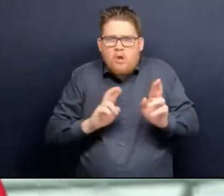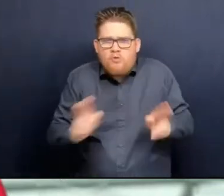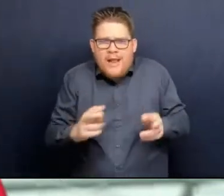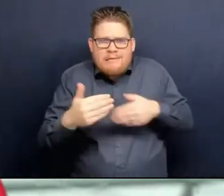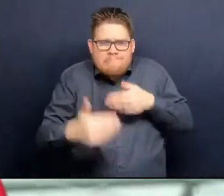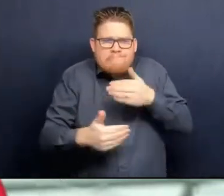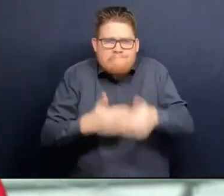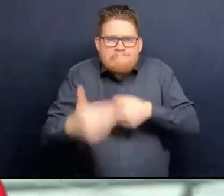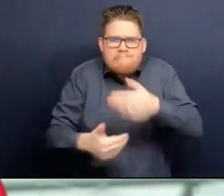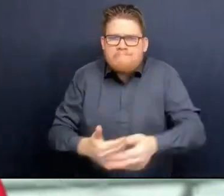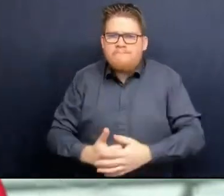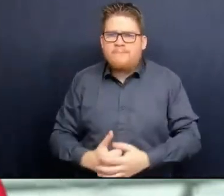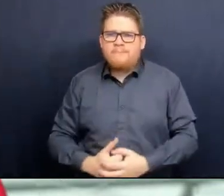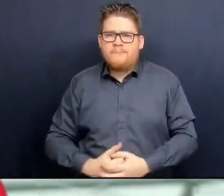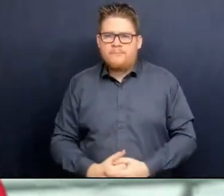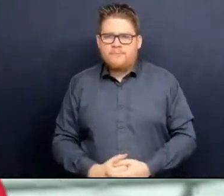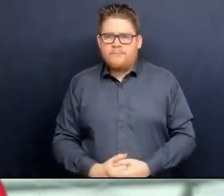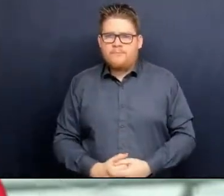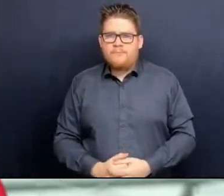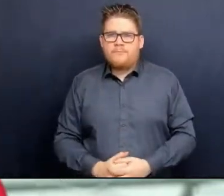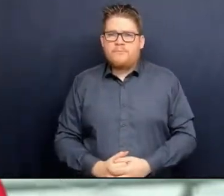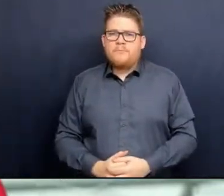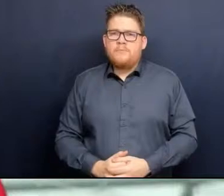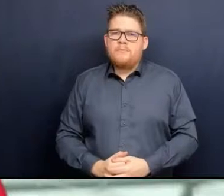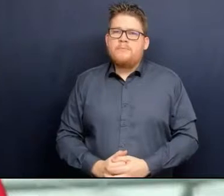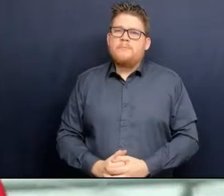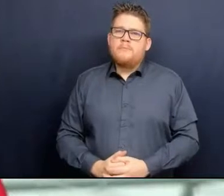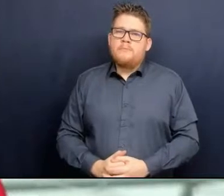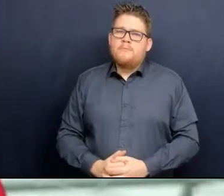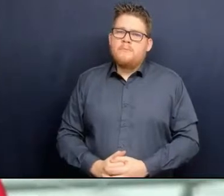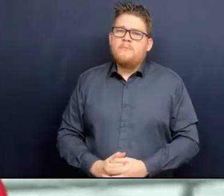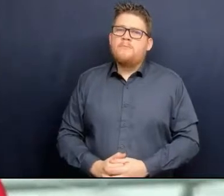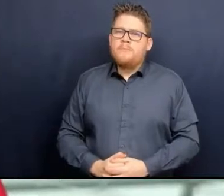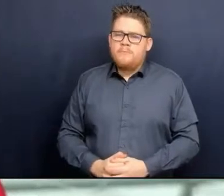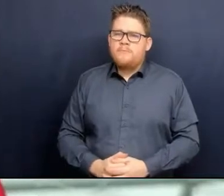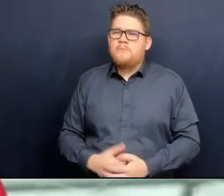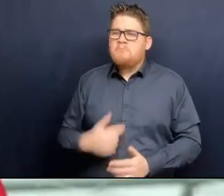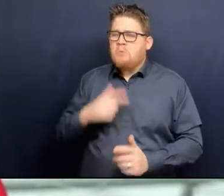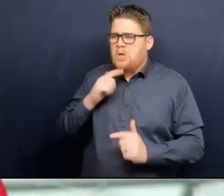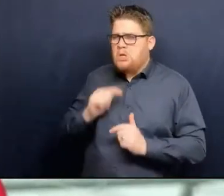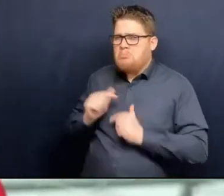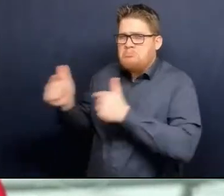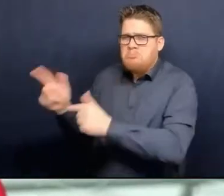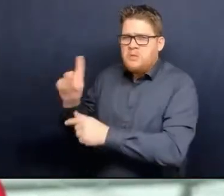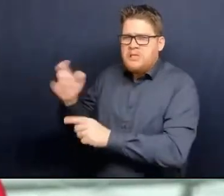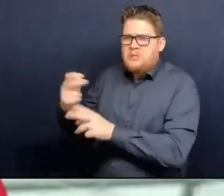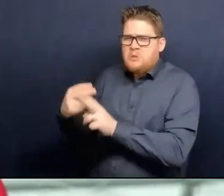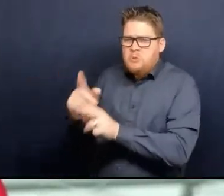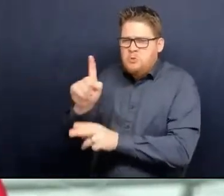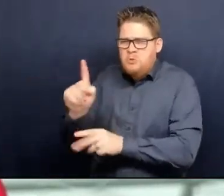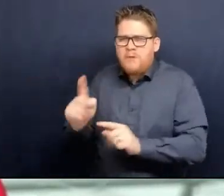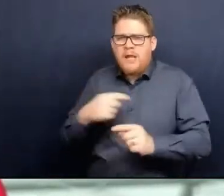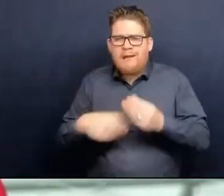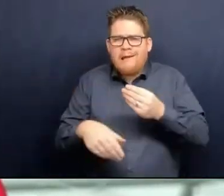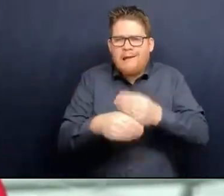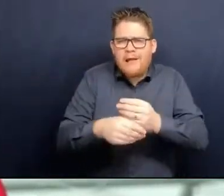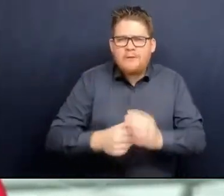next. We're also spending a lot of time looking at and Alternate